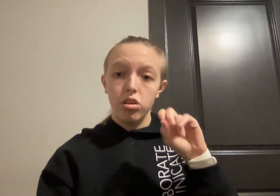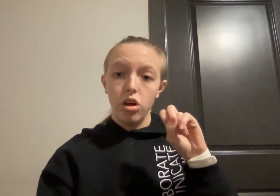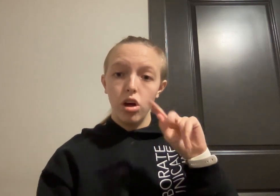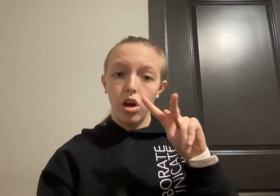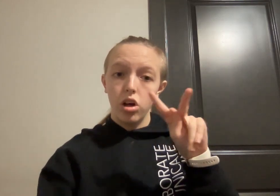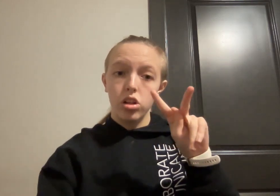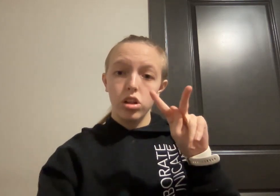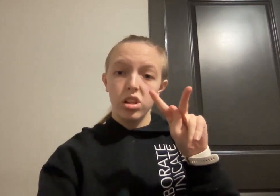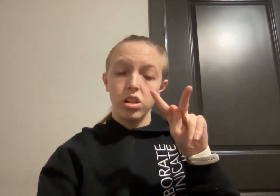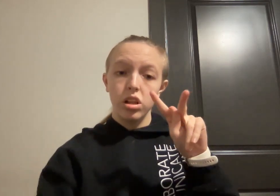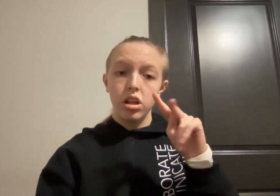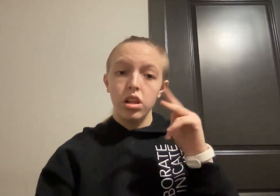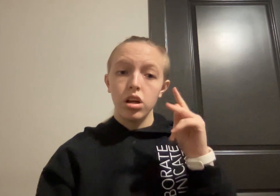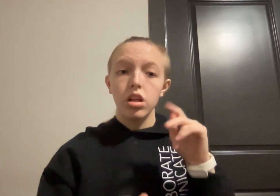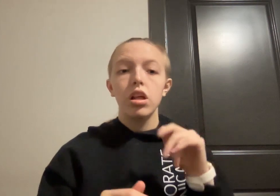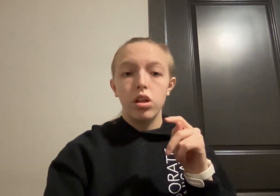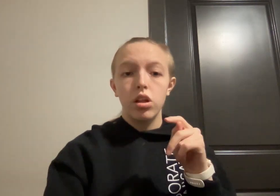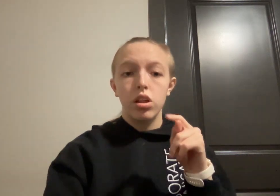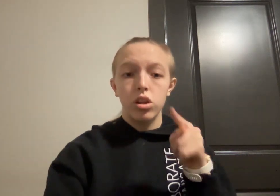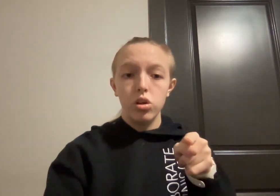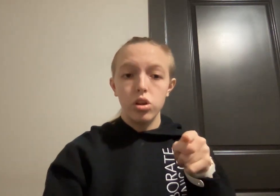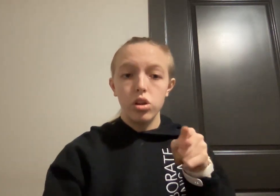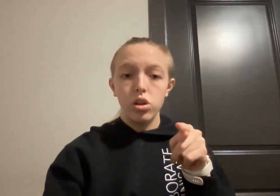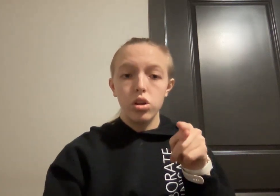YouTube